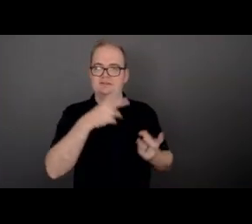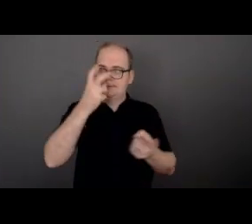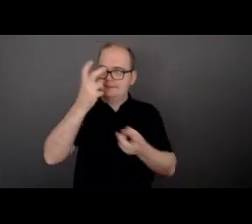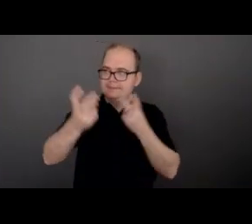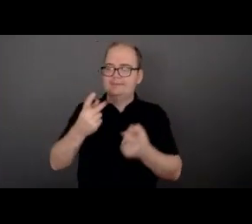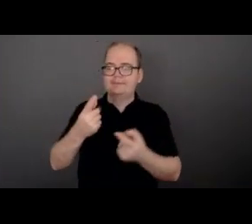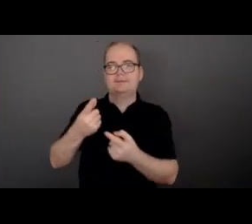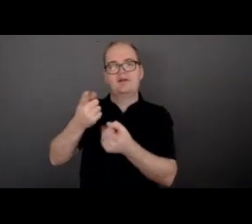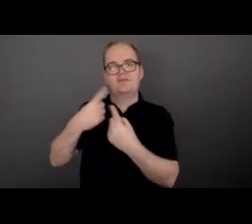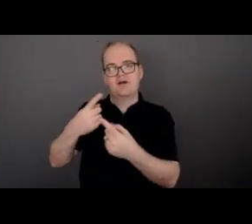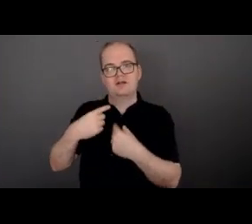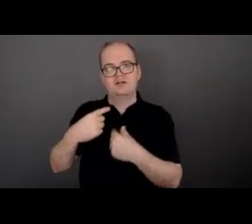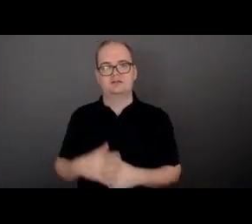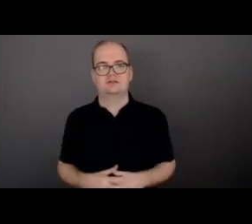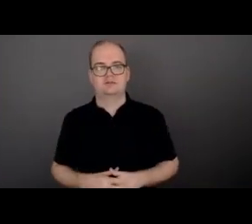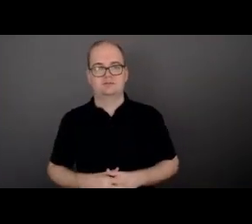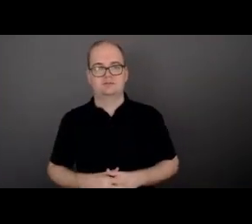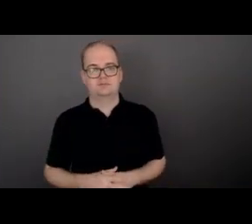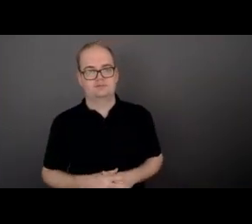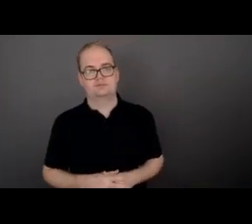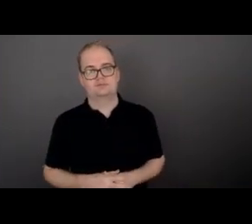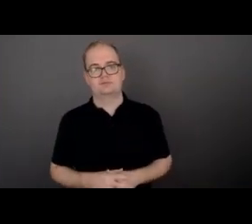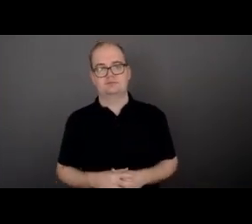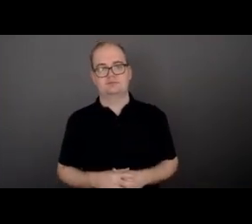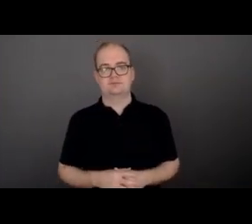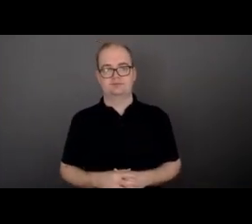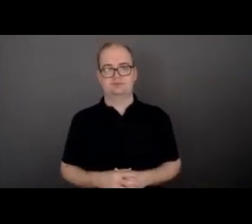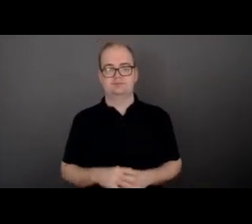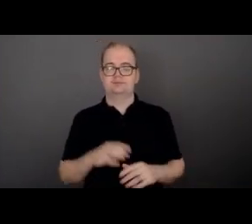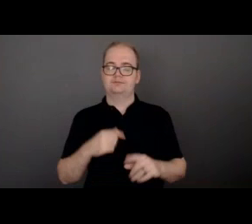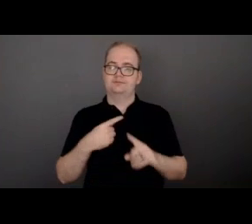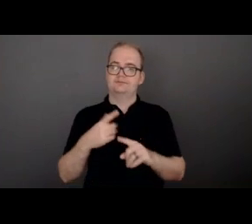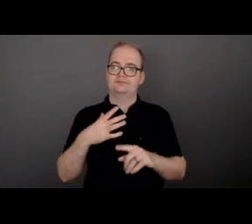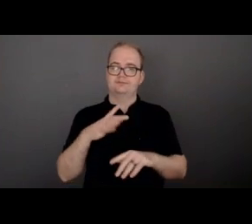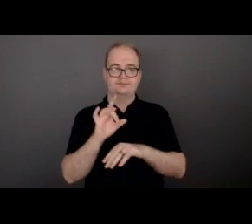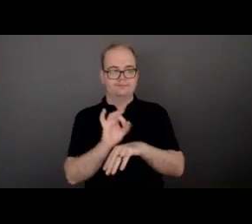service as well as counselling support from a counselling service. Thanks, Daisy.